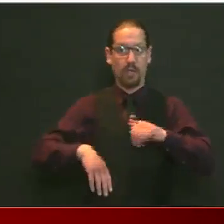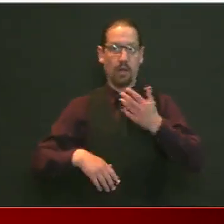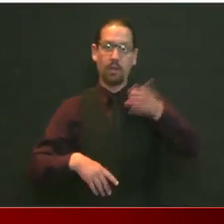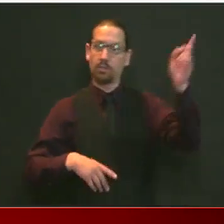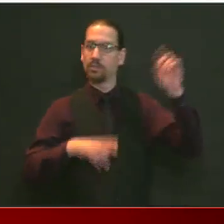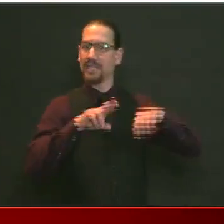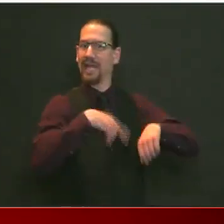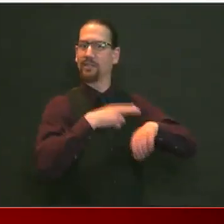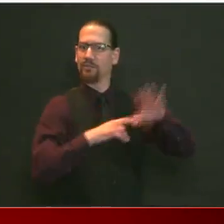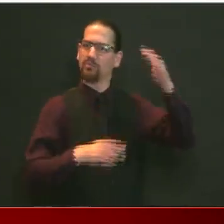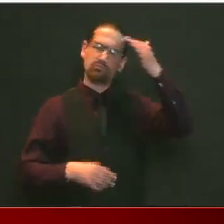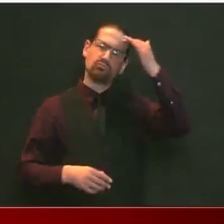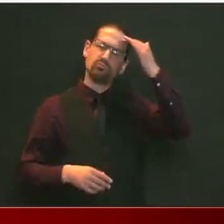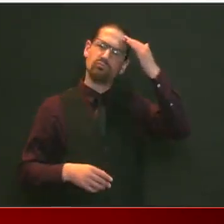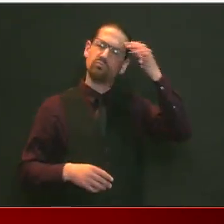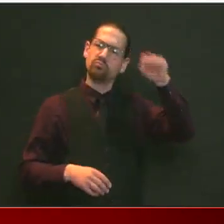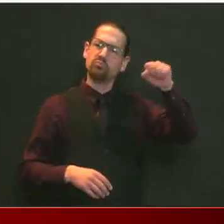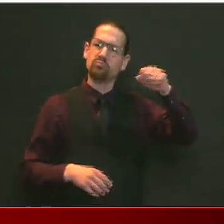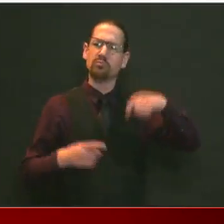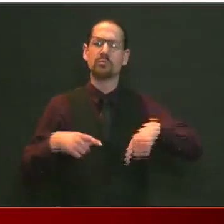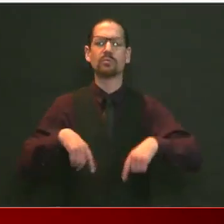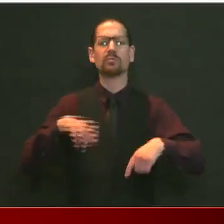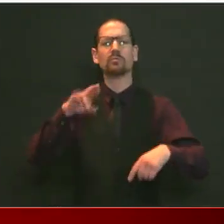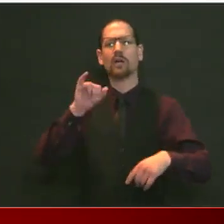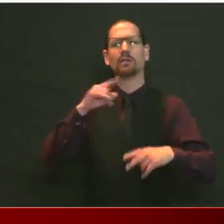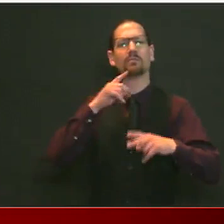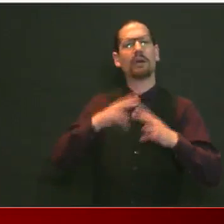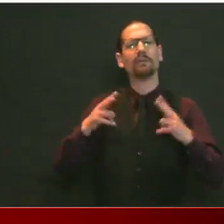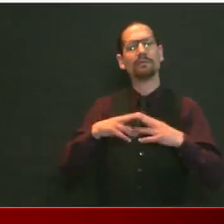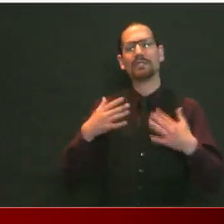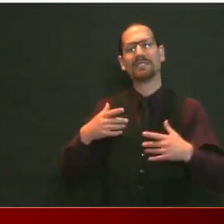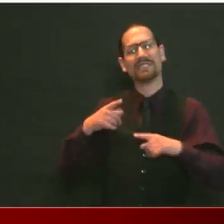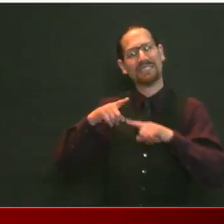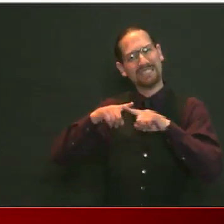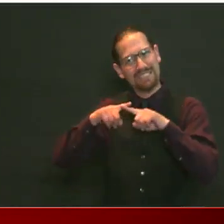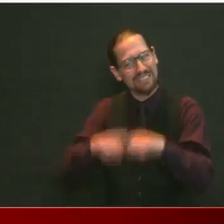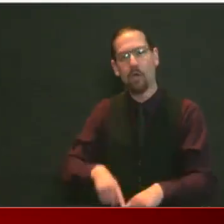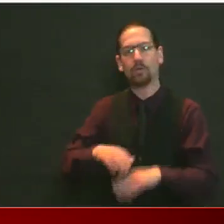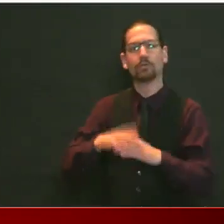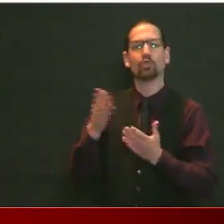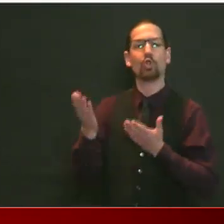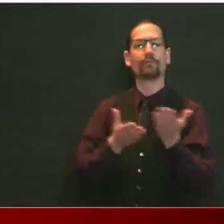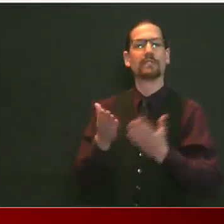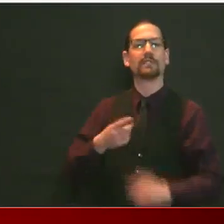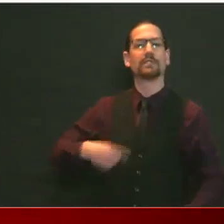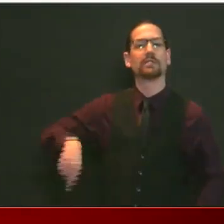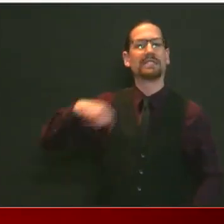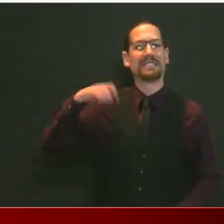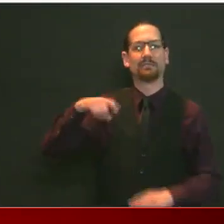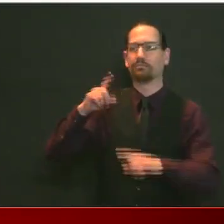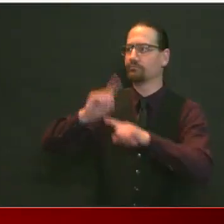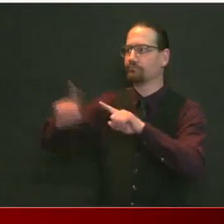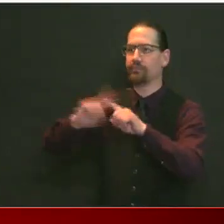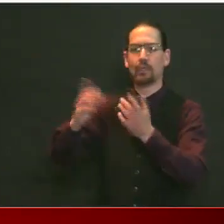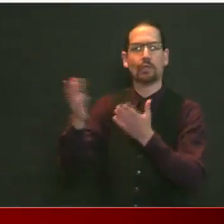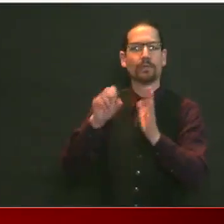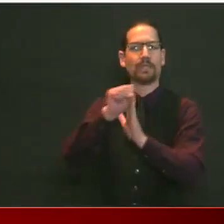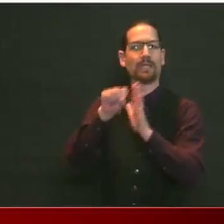NATIONAL AVERAGE. THAT DIDN'T SURPRISE ME, I'LL TELL YOU WHY IT IS. WE KNEW THAT. I'VE BEEN FORECASTING THAT. RHODE ISLAND